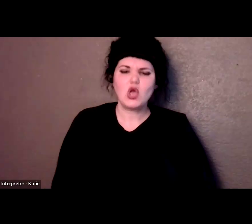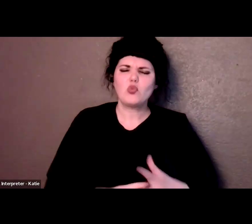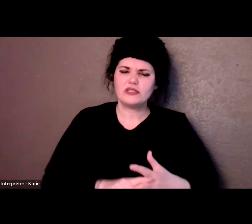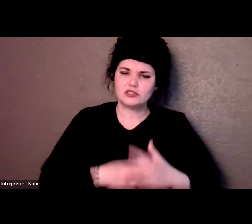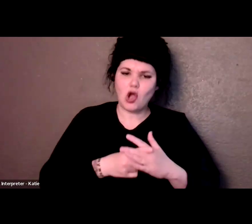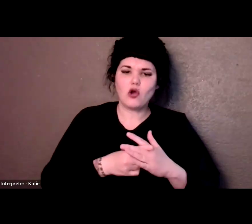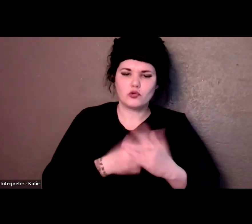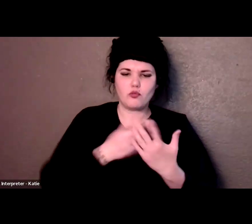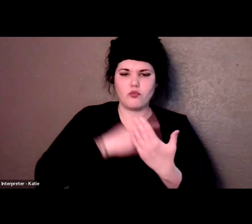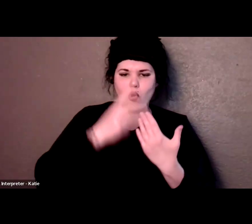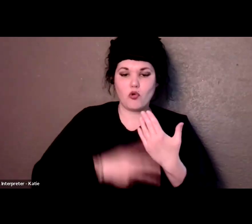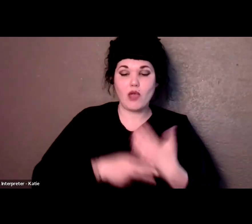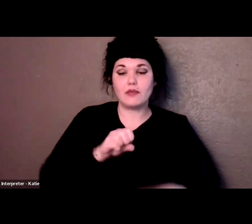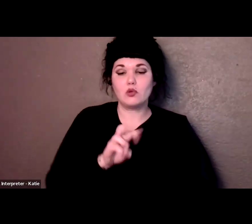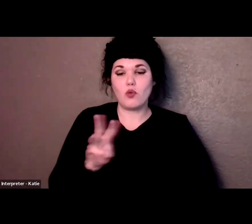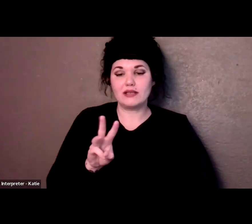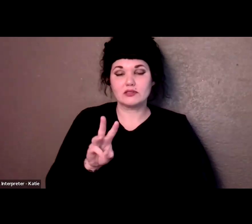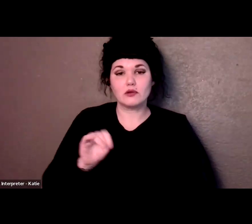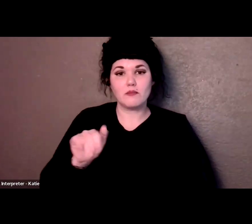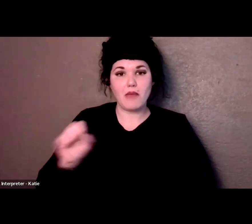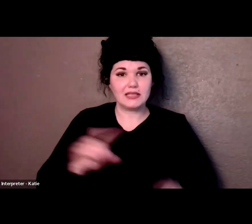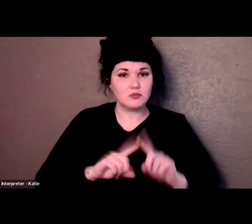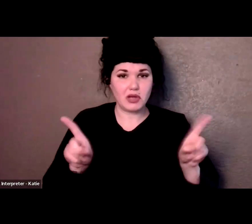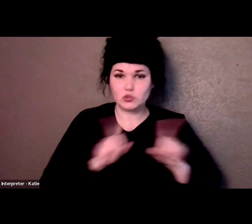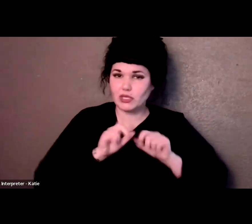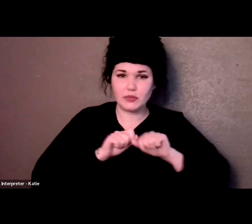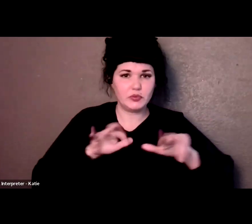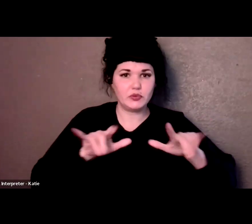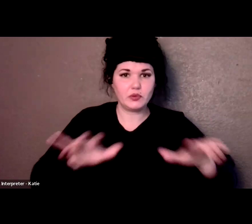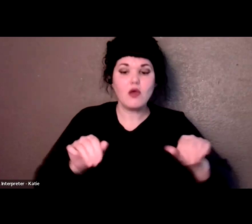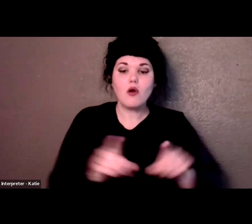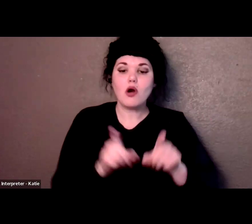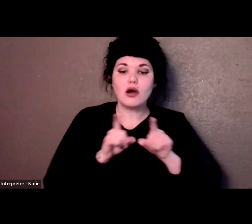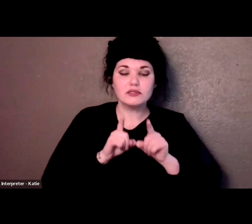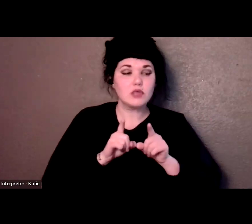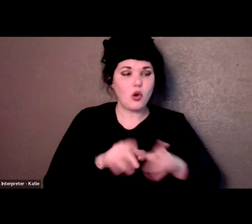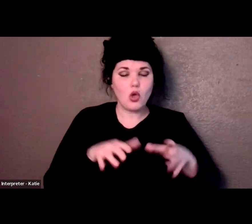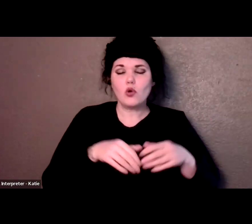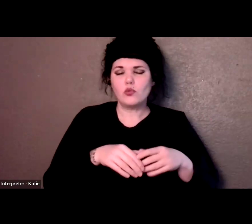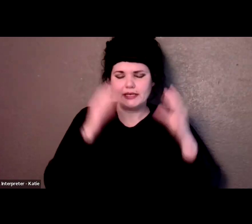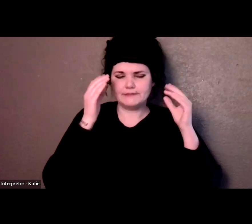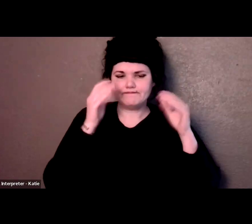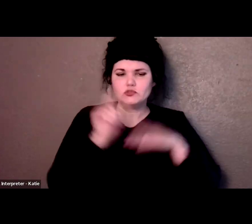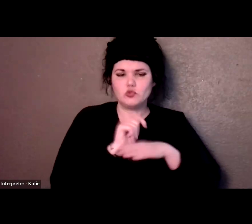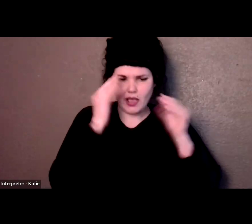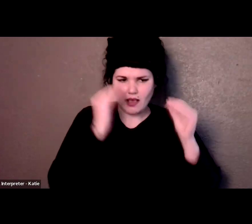also do trainings on things like anti-oppression, we train providers, and we really you know